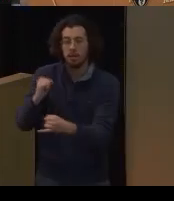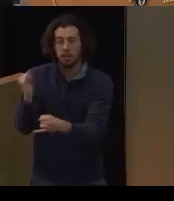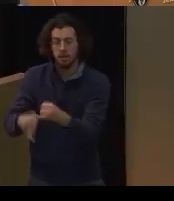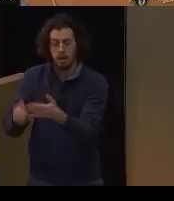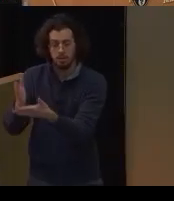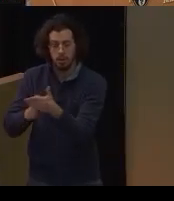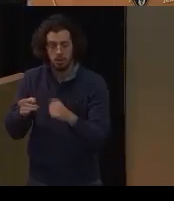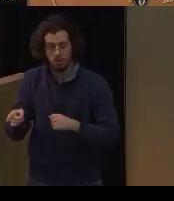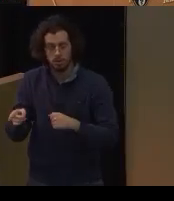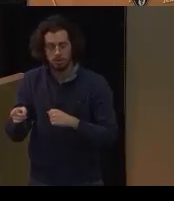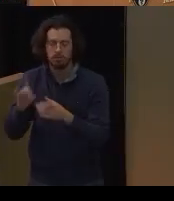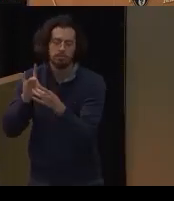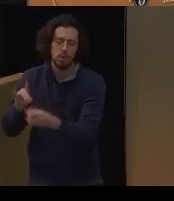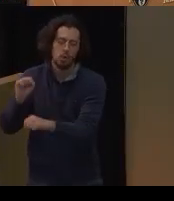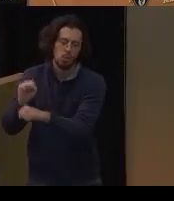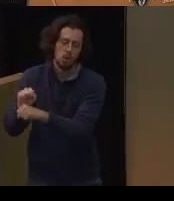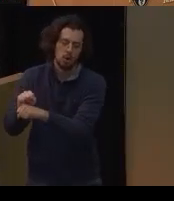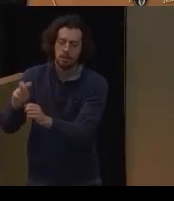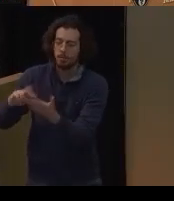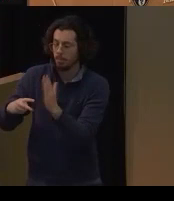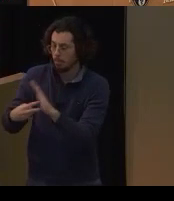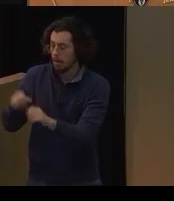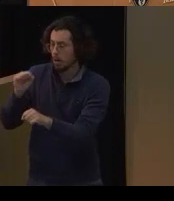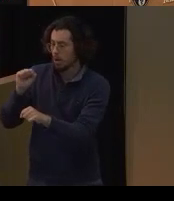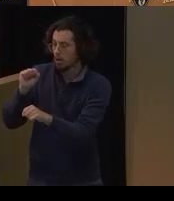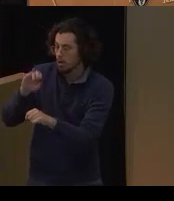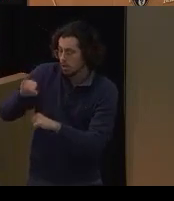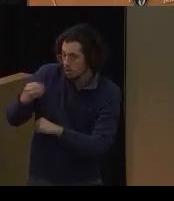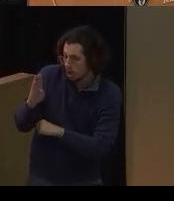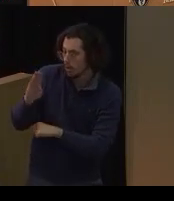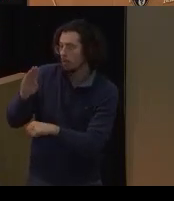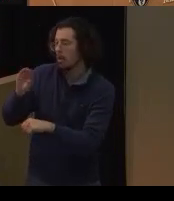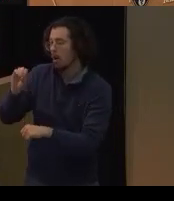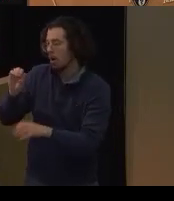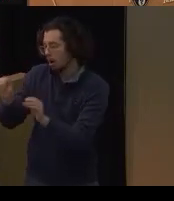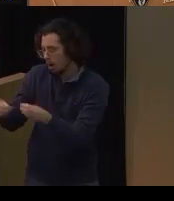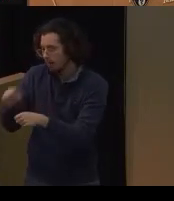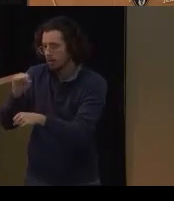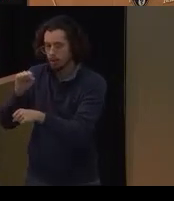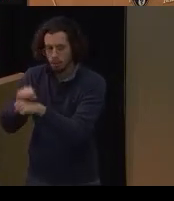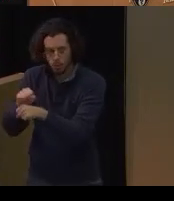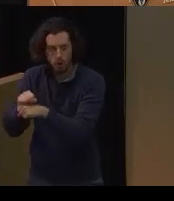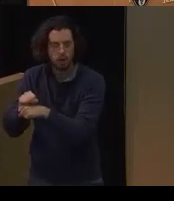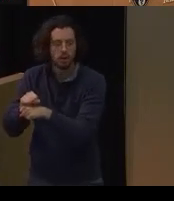heavily on this work feature so words like job office and work uh mail features so references to